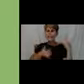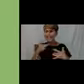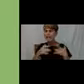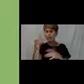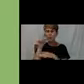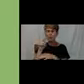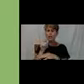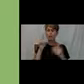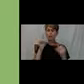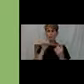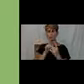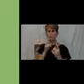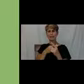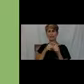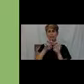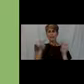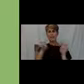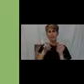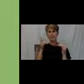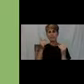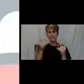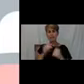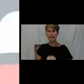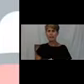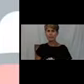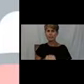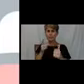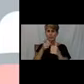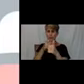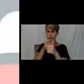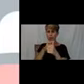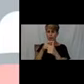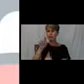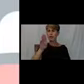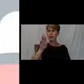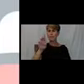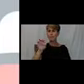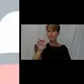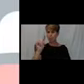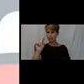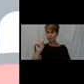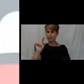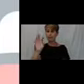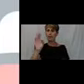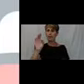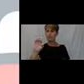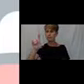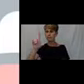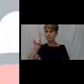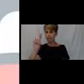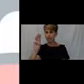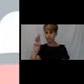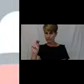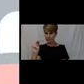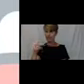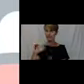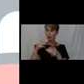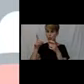So we're joined first by Brett Feldman. He is the Director and Co-founder of Street Medicine